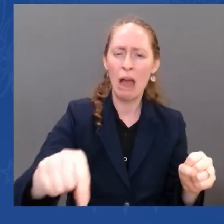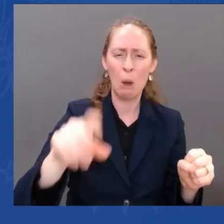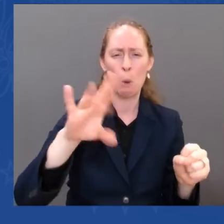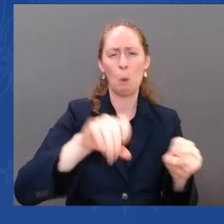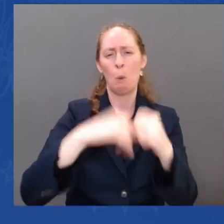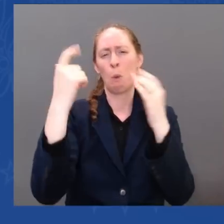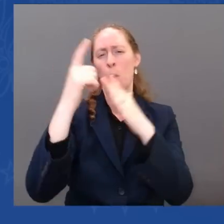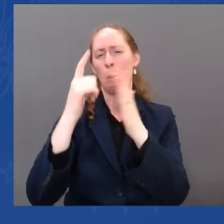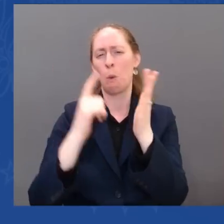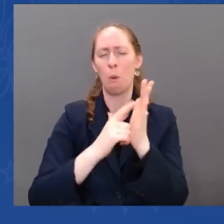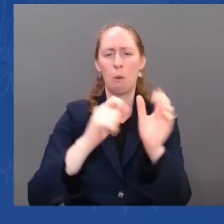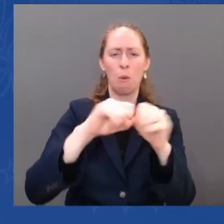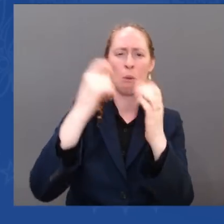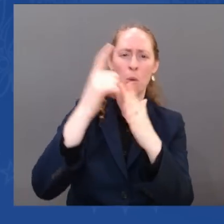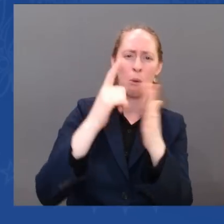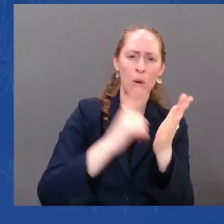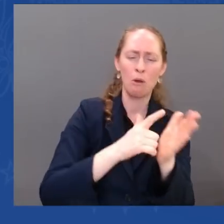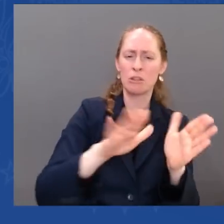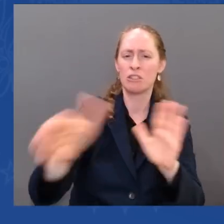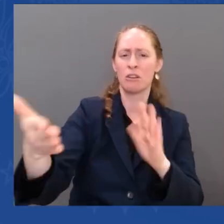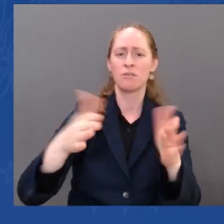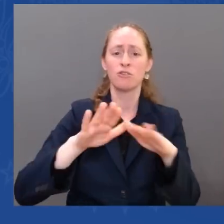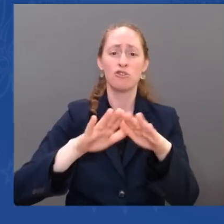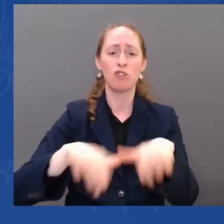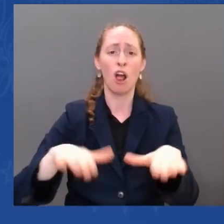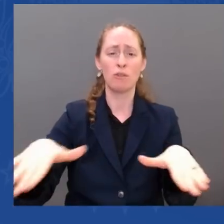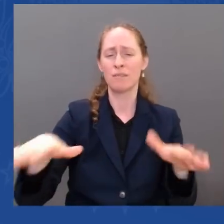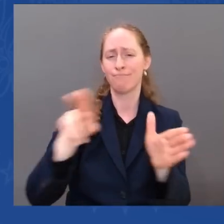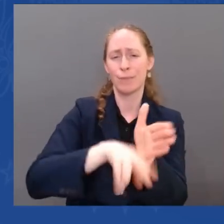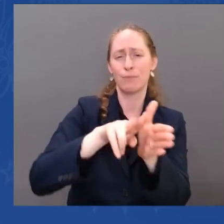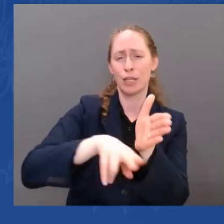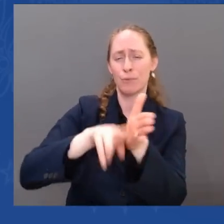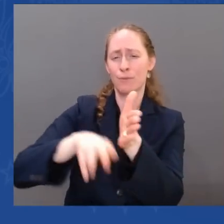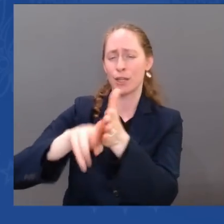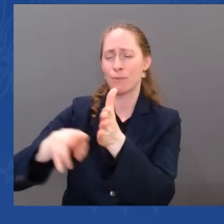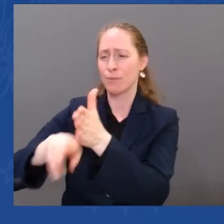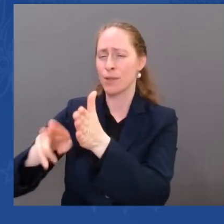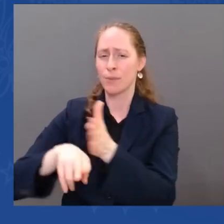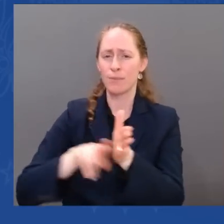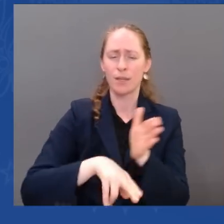millions of refugees fleeing Putin's war, and Greece and the United States